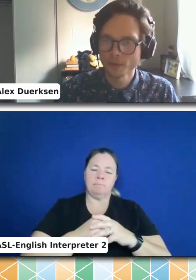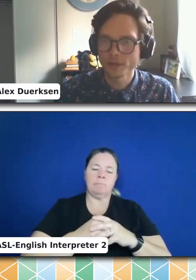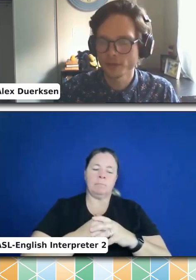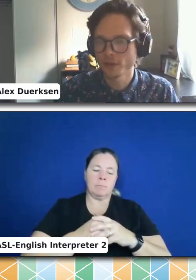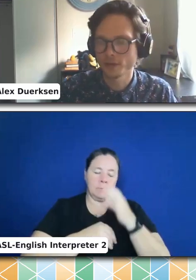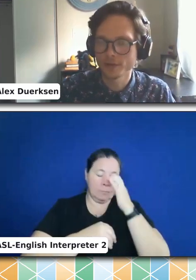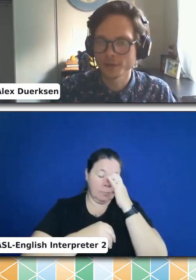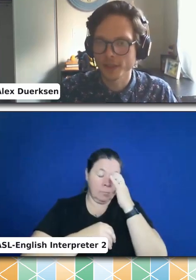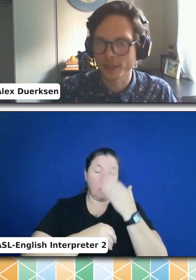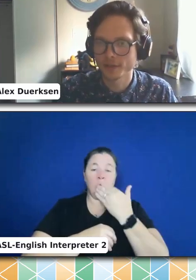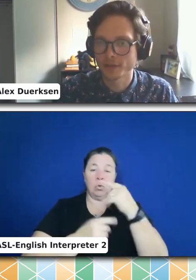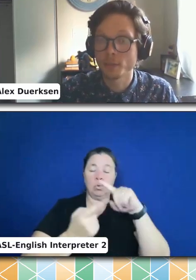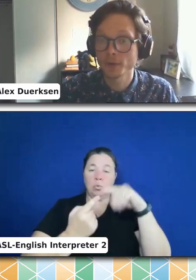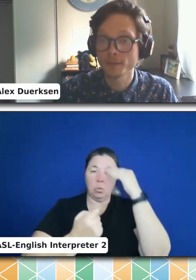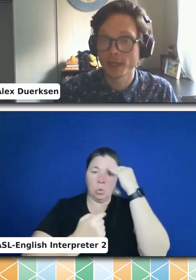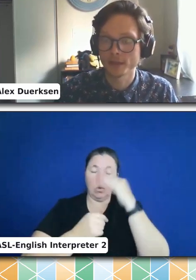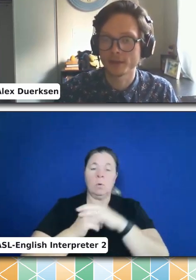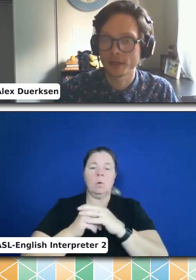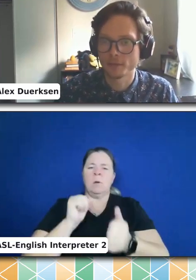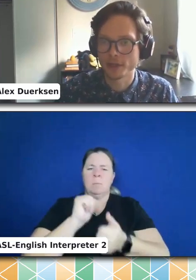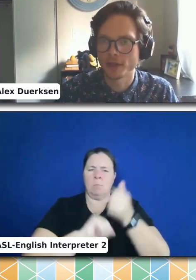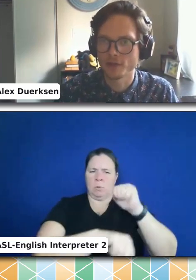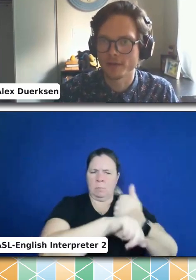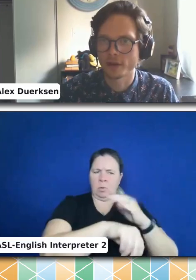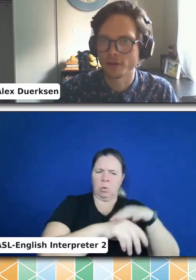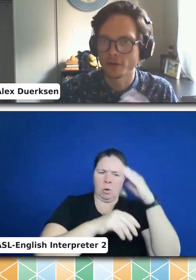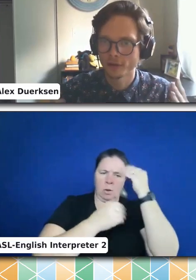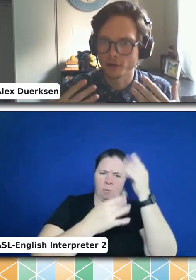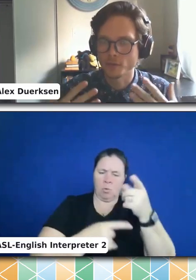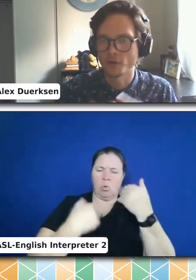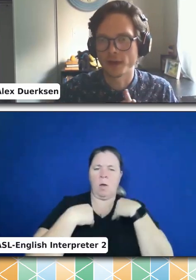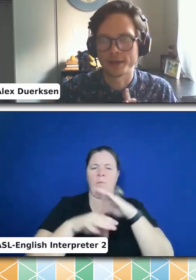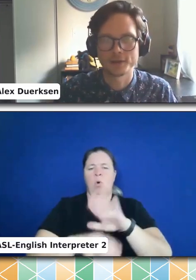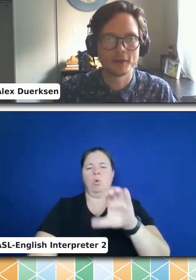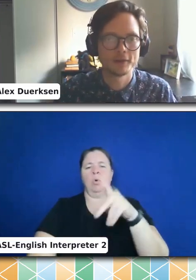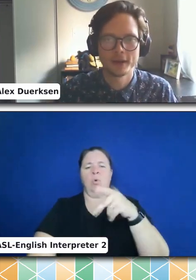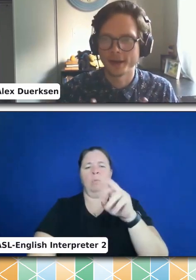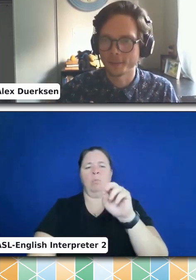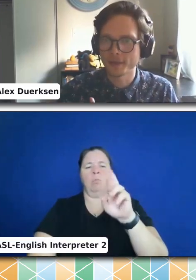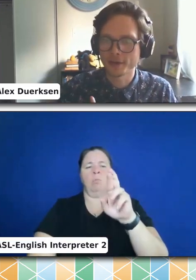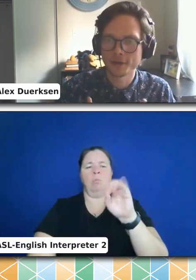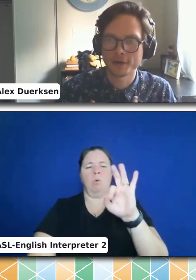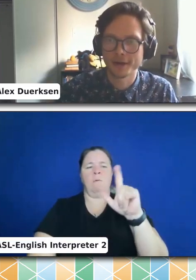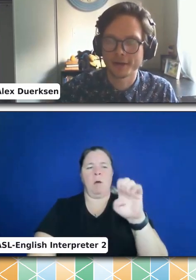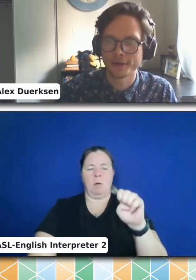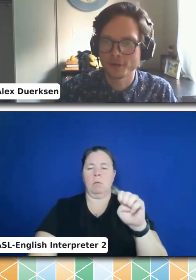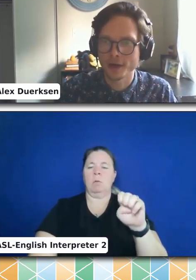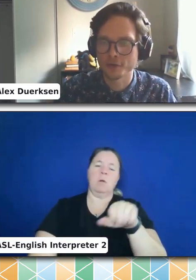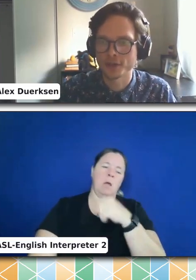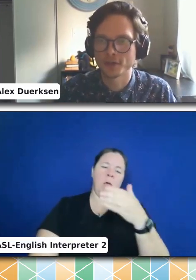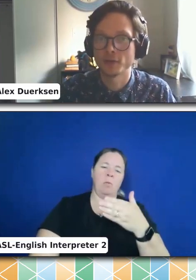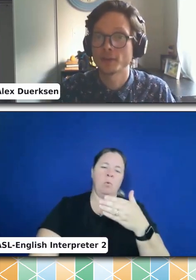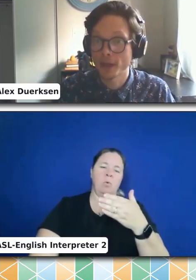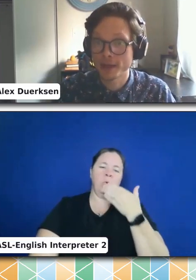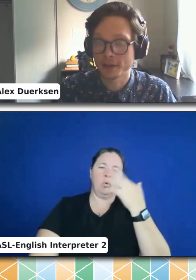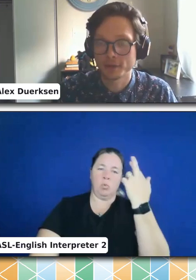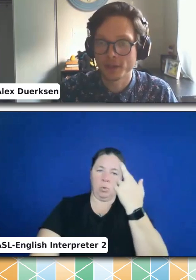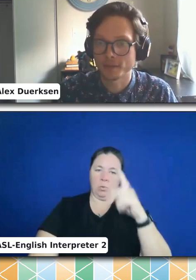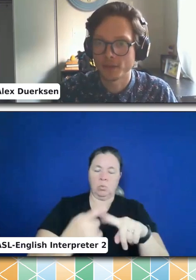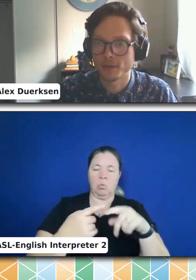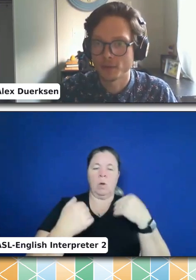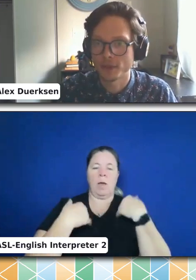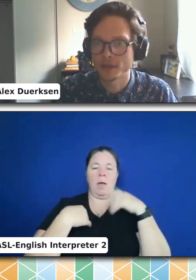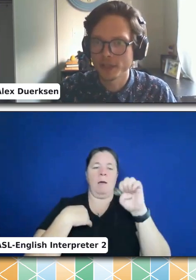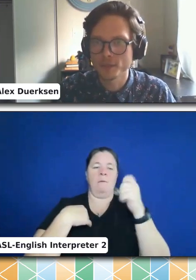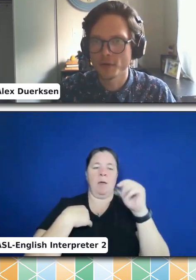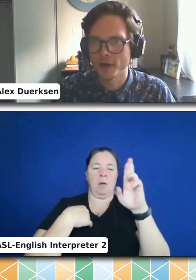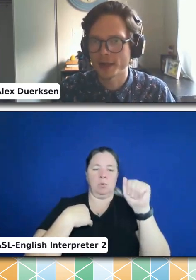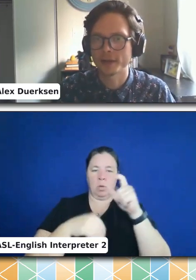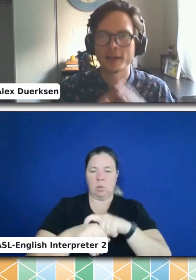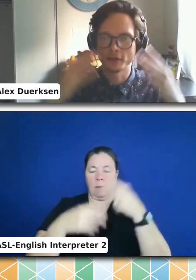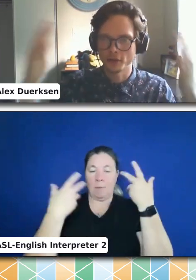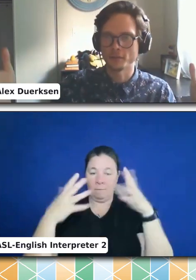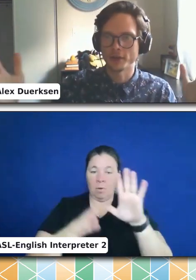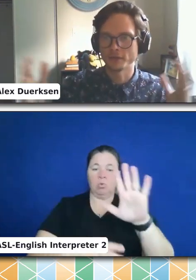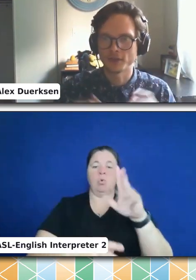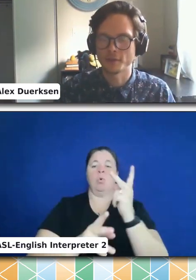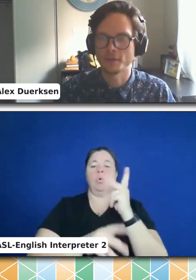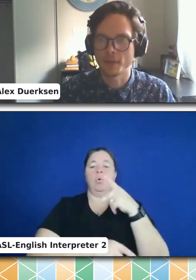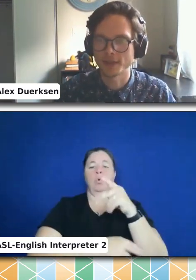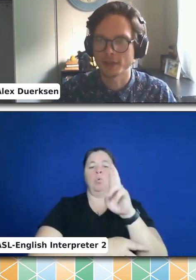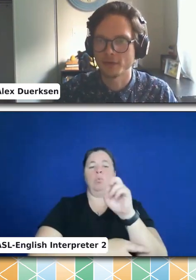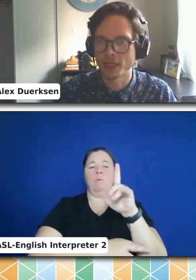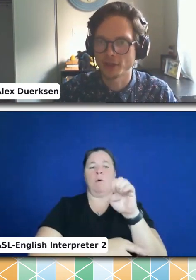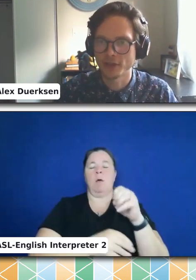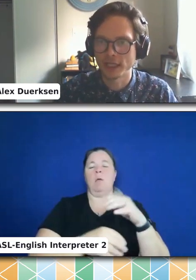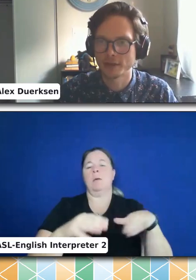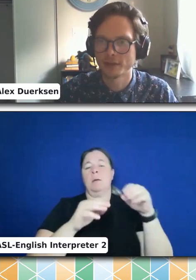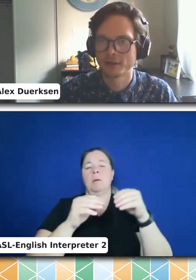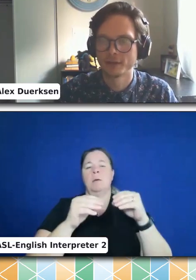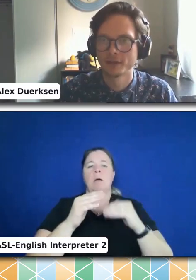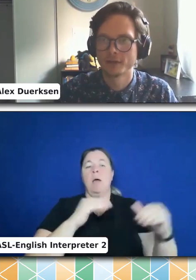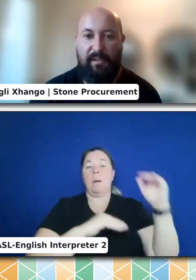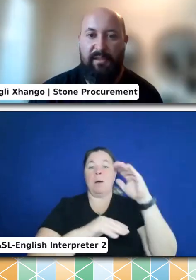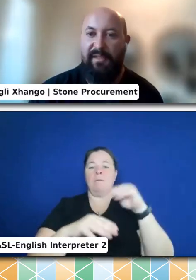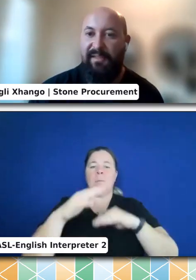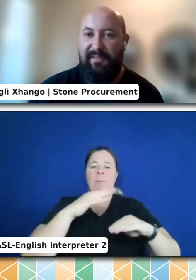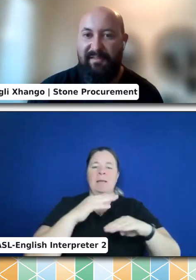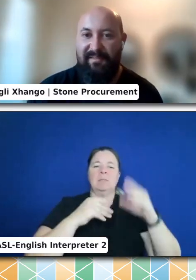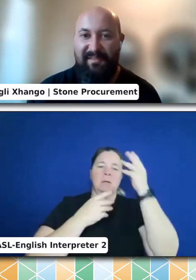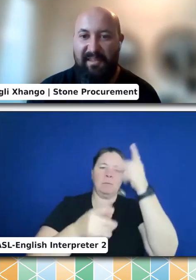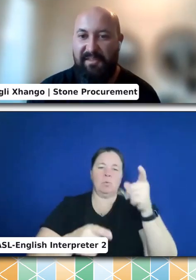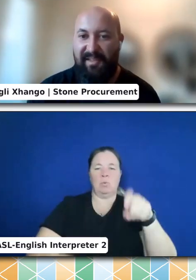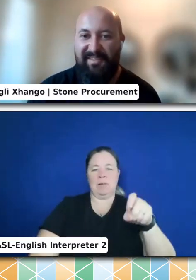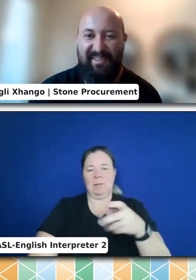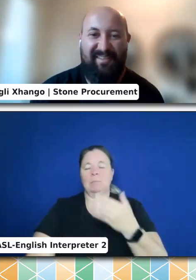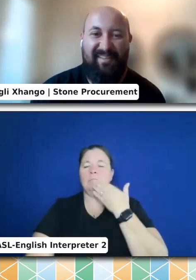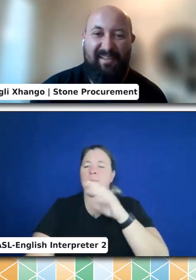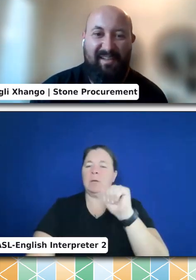Okay, good to know. So it sounds like it's mostly based on the information that you have on your profile, so… Uh, maybe another, uh, another great reason to spend the extra time to really complete your profile and go above just the basic information you need.